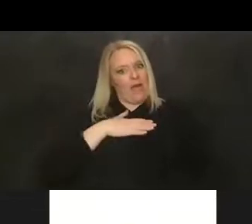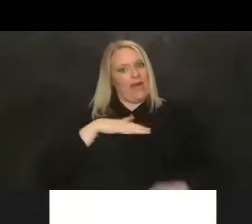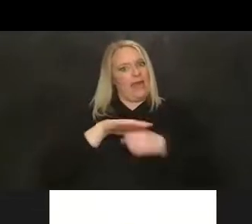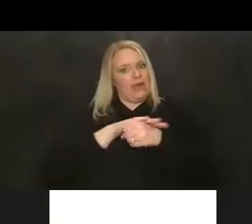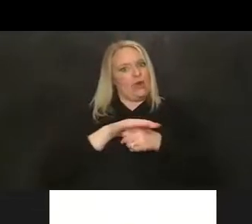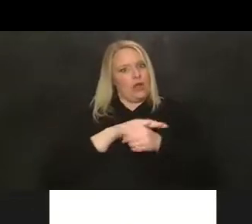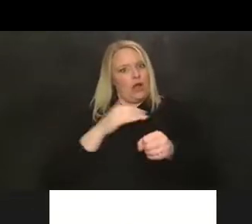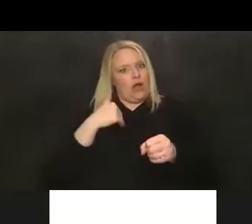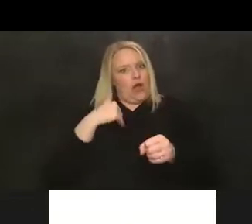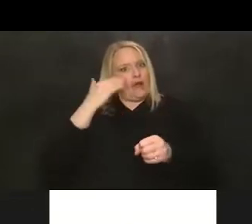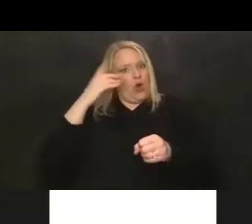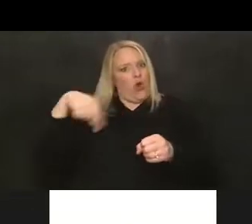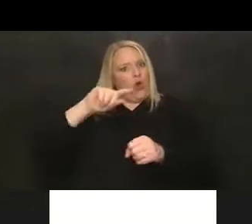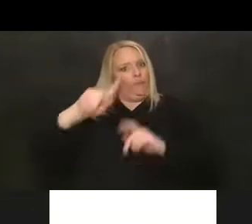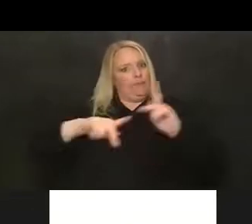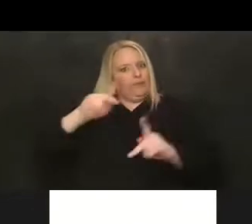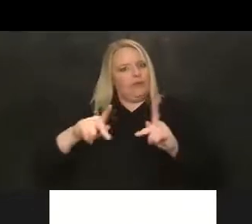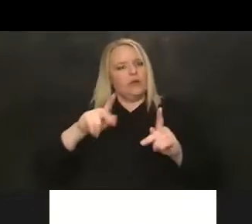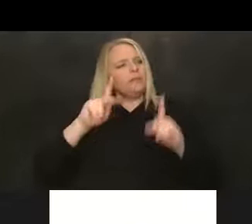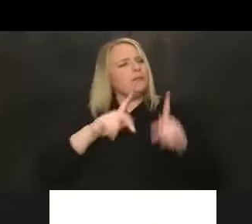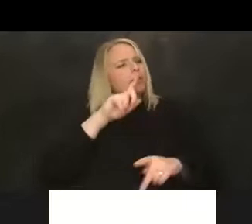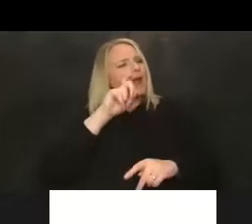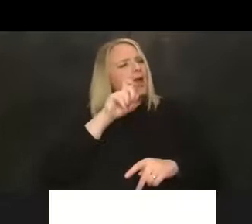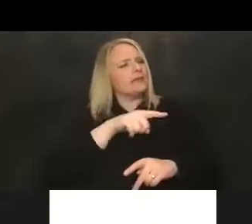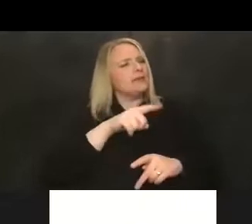people were asking me, well, "what's your disability consciousness?" I was like, "well I don't know,"